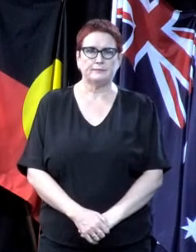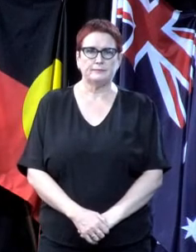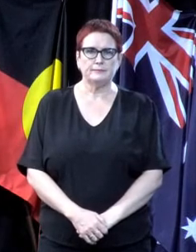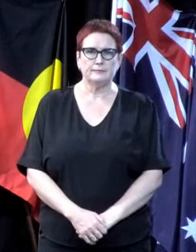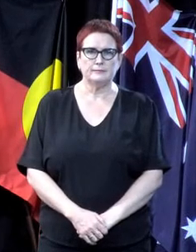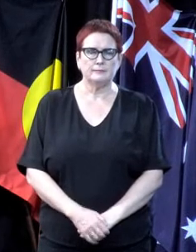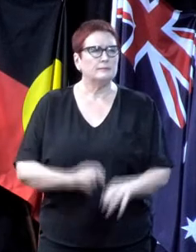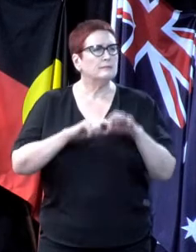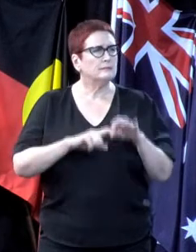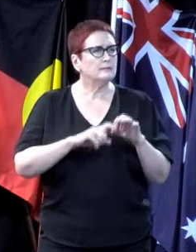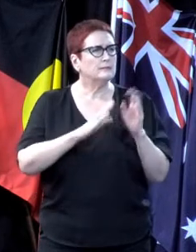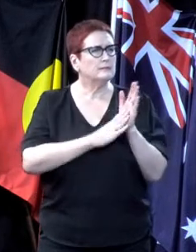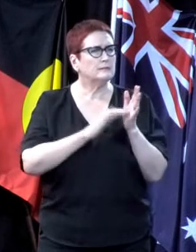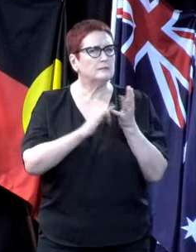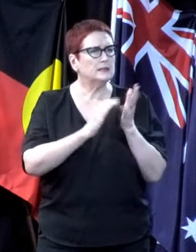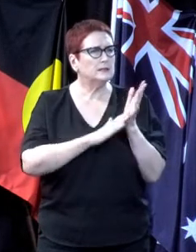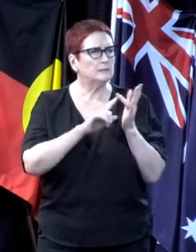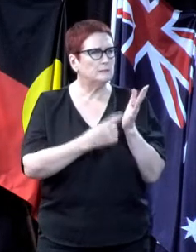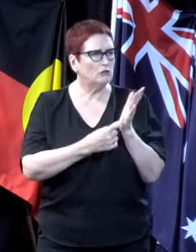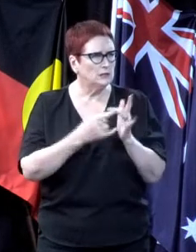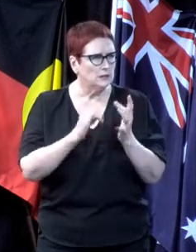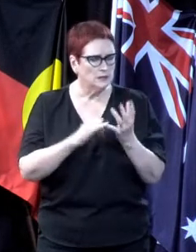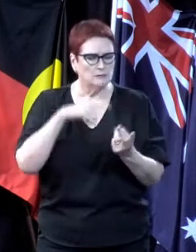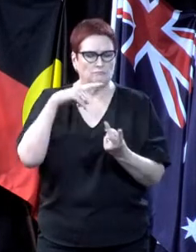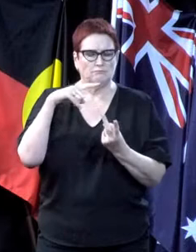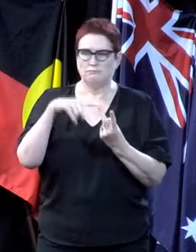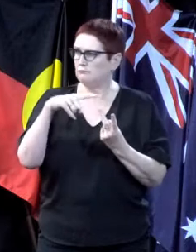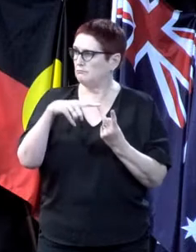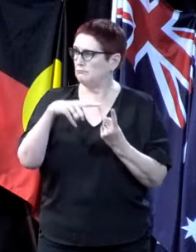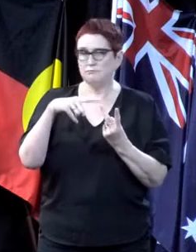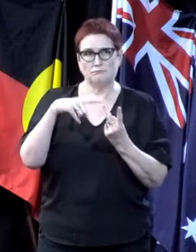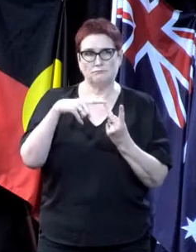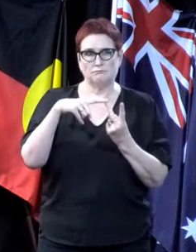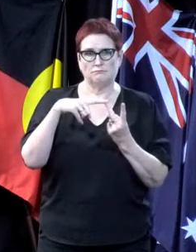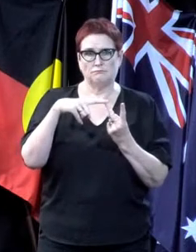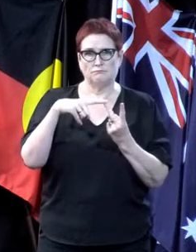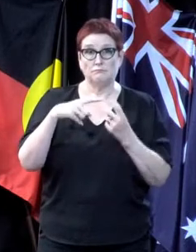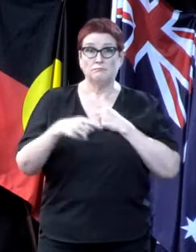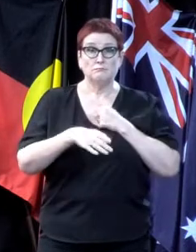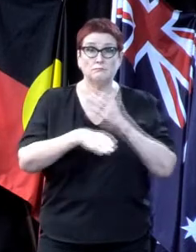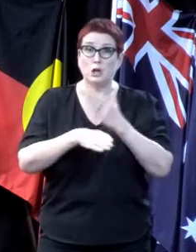Ms. Morris, you were gonna say something. I was going to say that, in our roles as HOSES of inclusion,